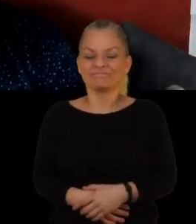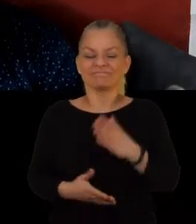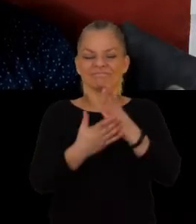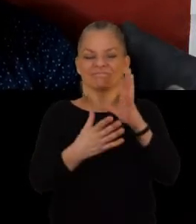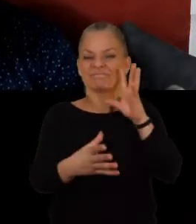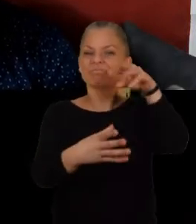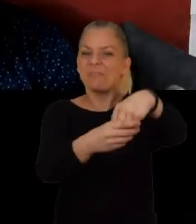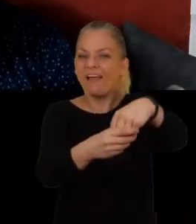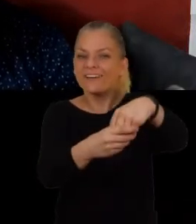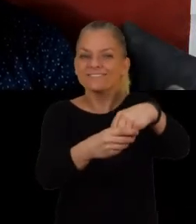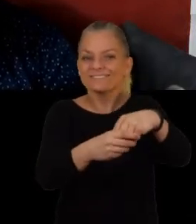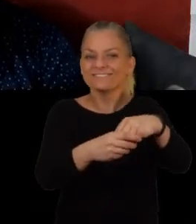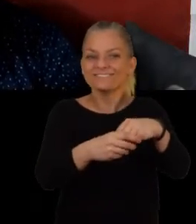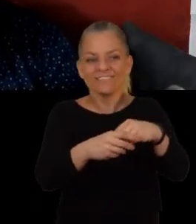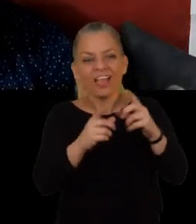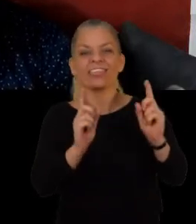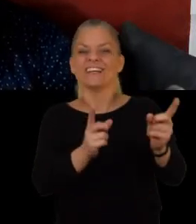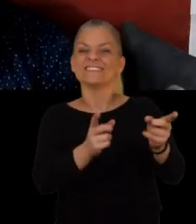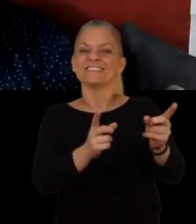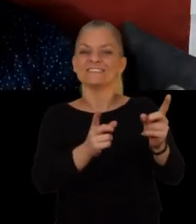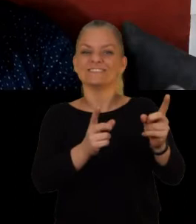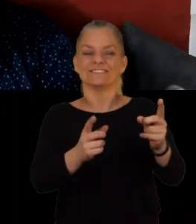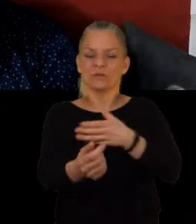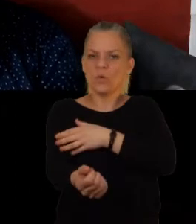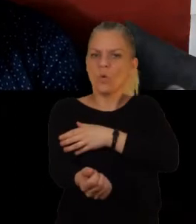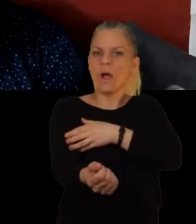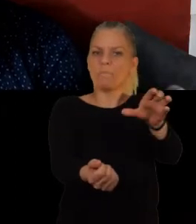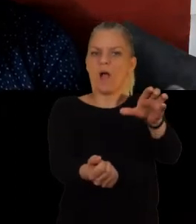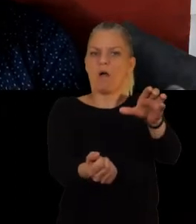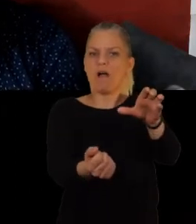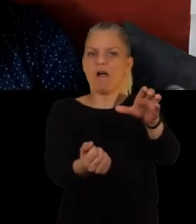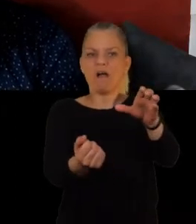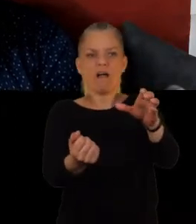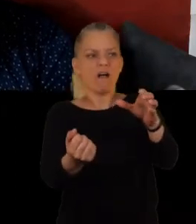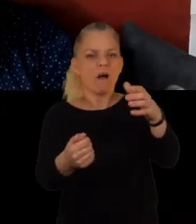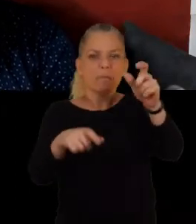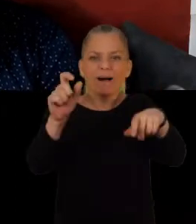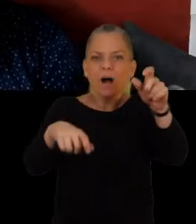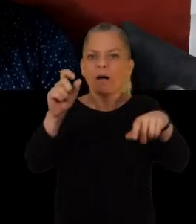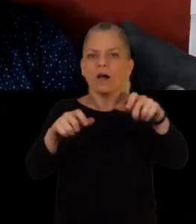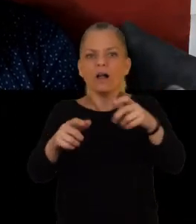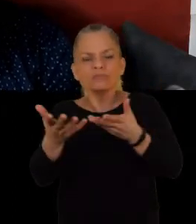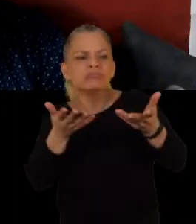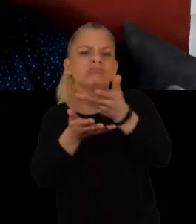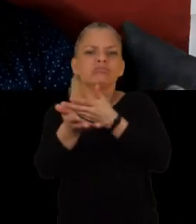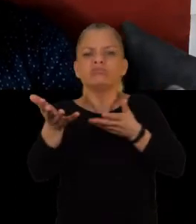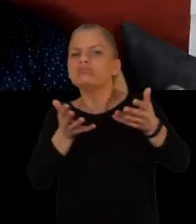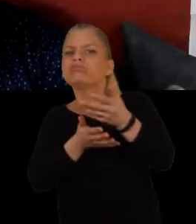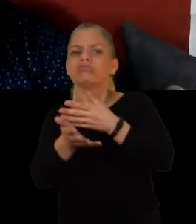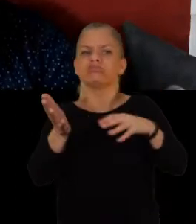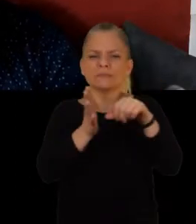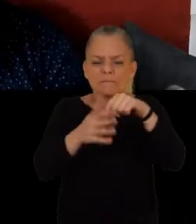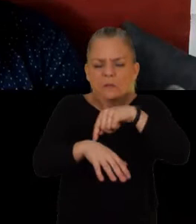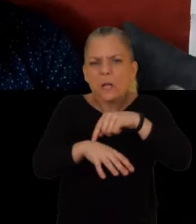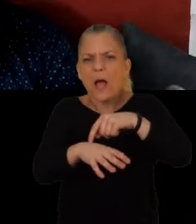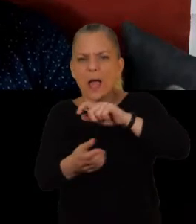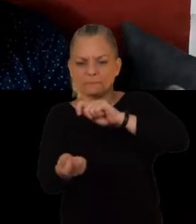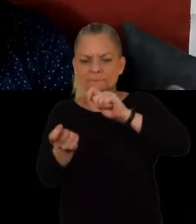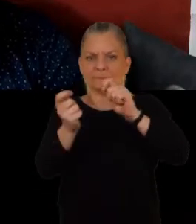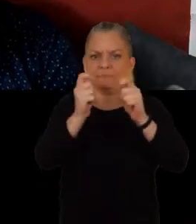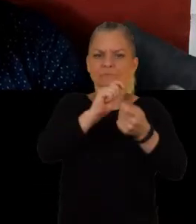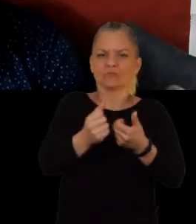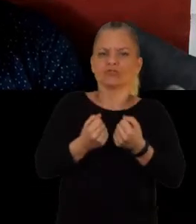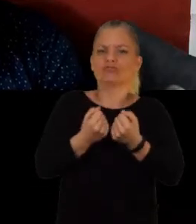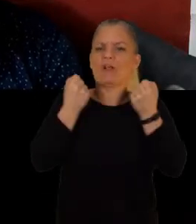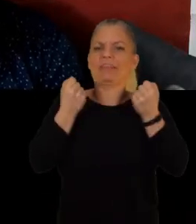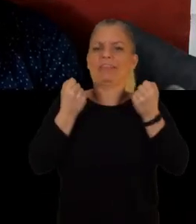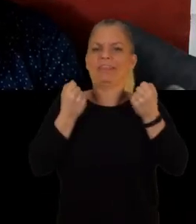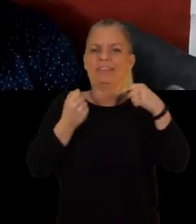it's the answer are definitely part of it it just felt so empowering and hearing people talk about